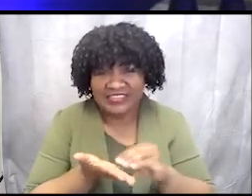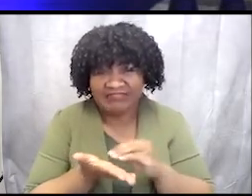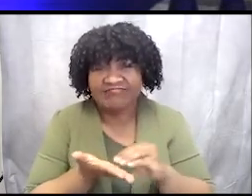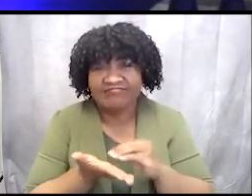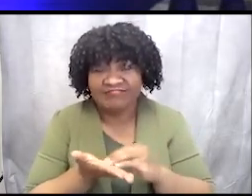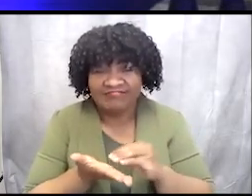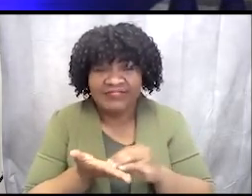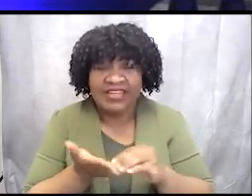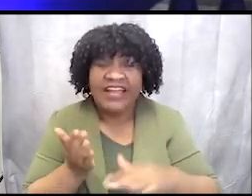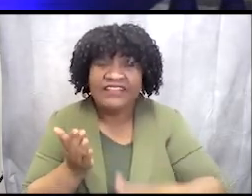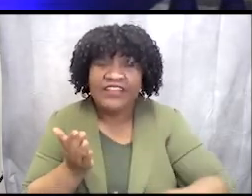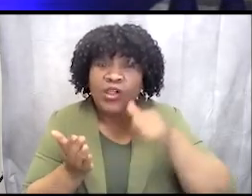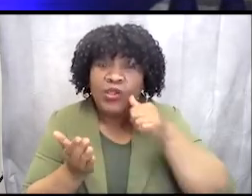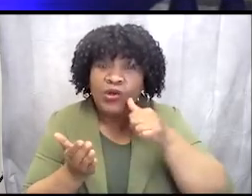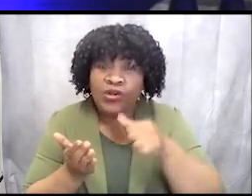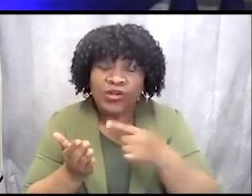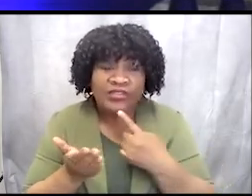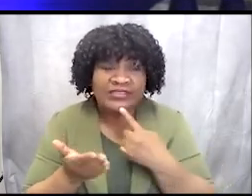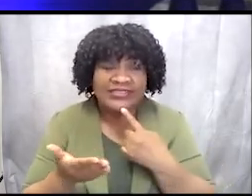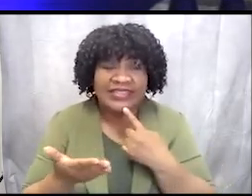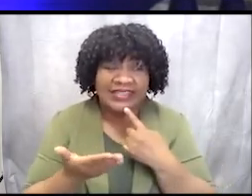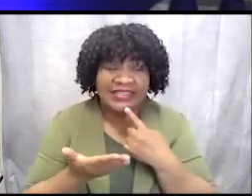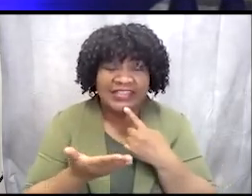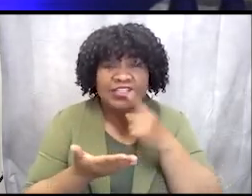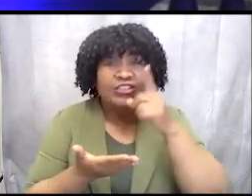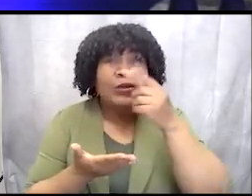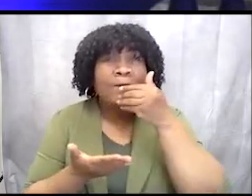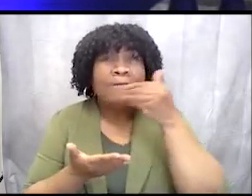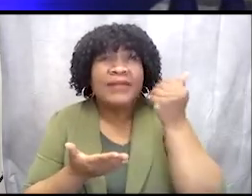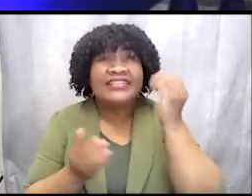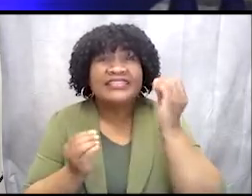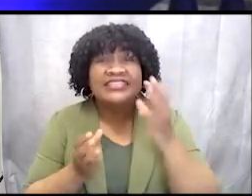And she said to him, "You're the best teacher I ever had.